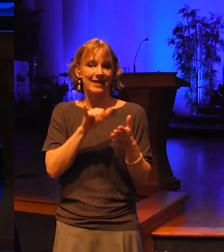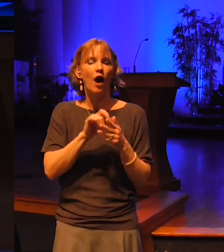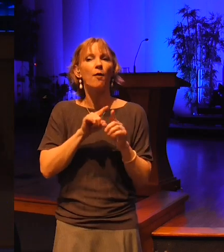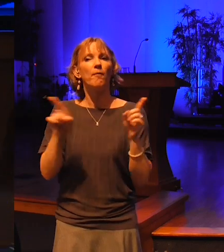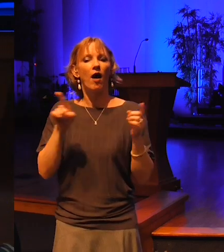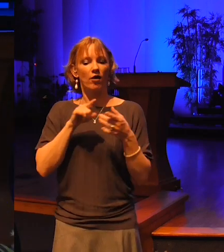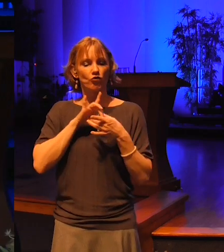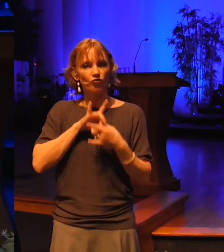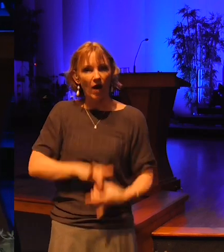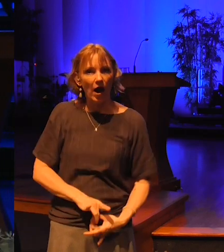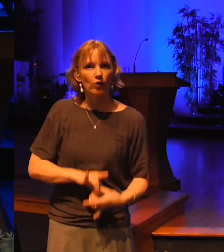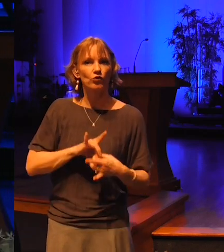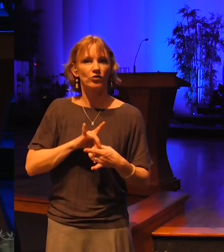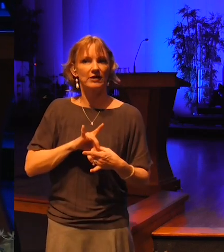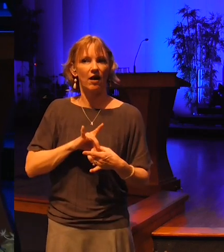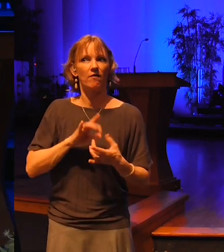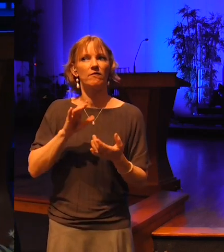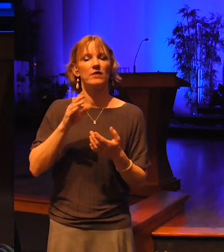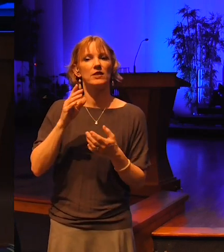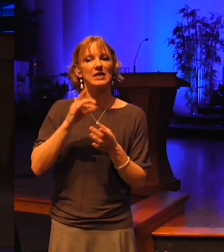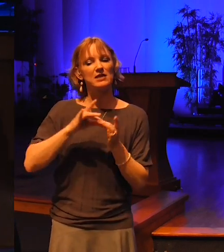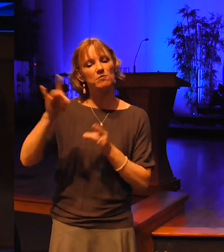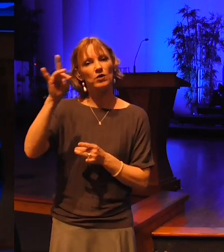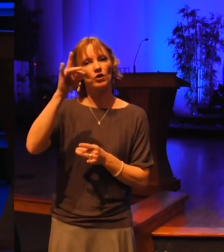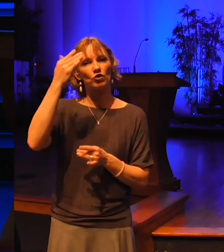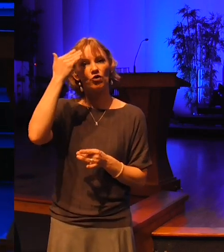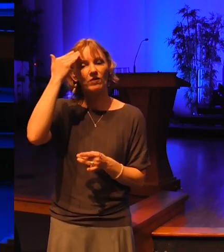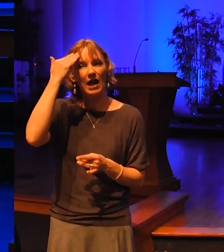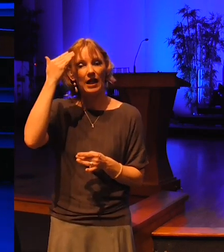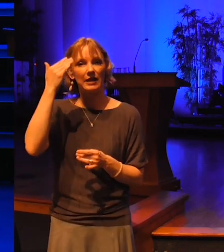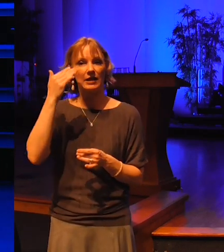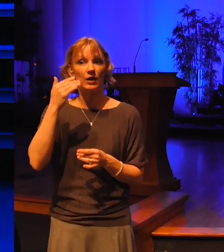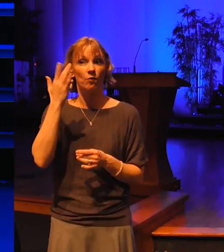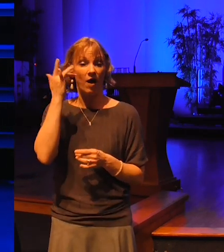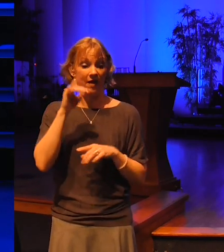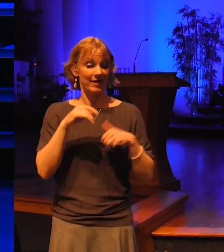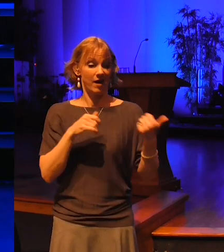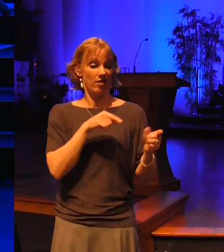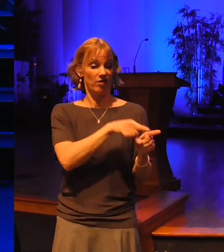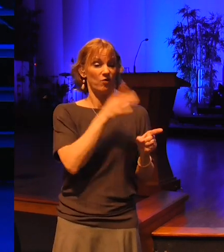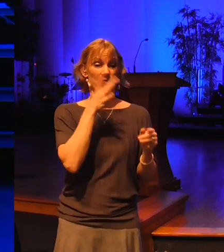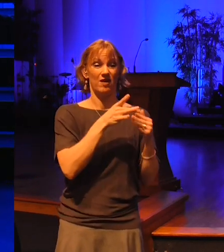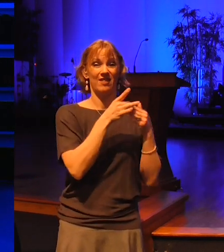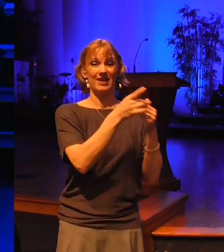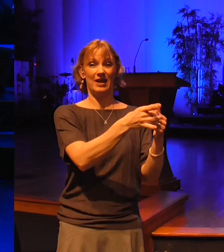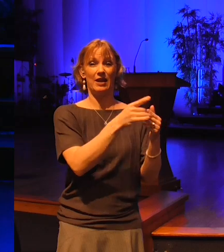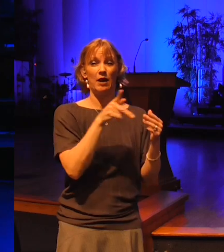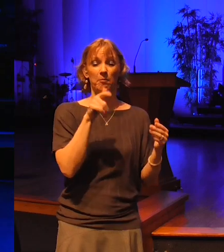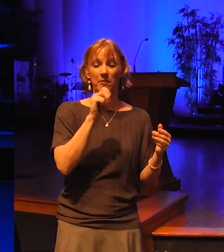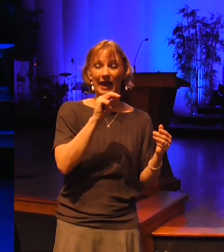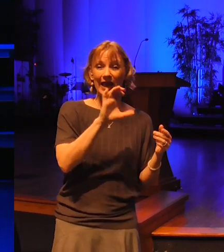that spiritual reality because that other one is only going to lead you into panic and spite and